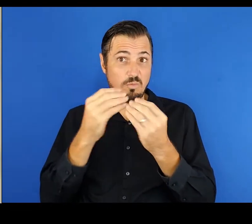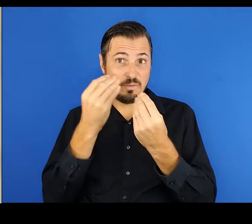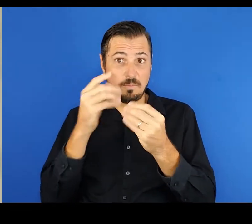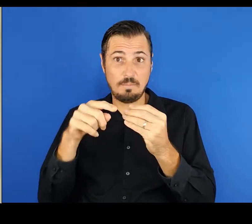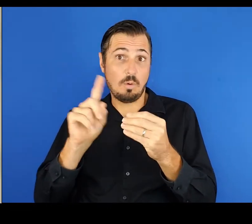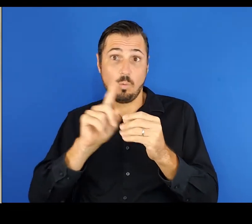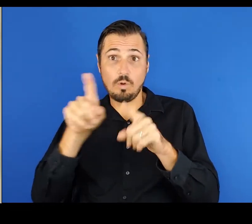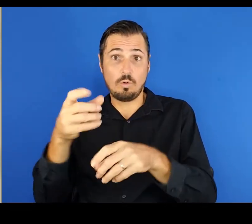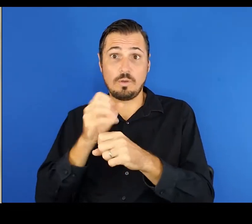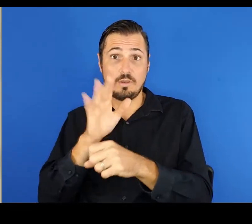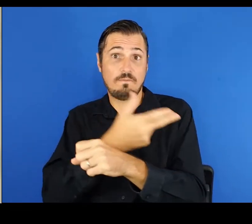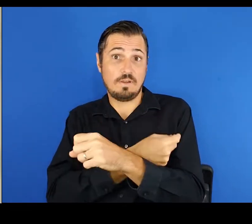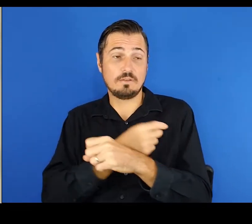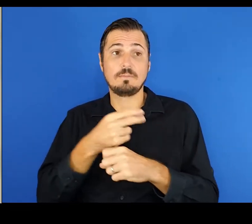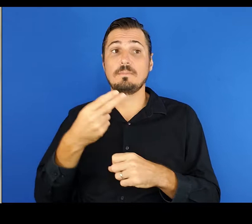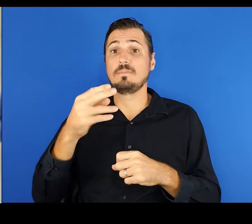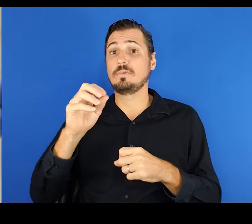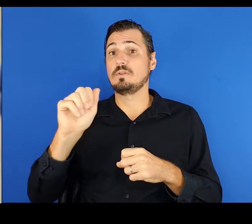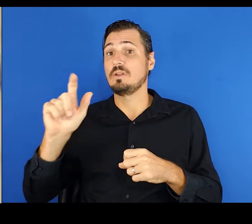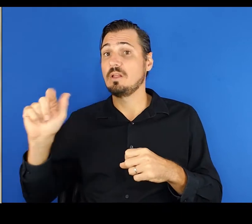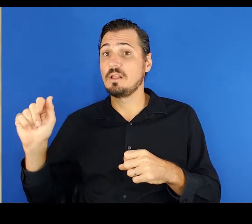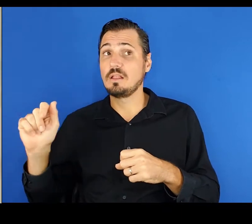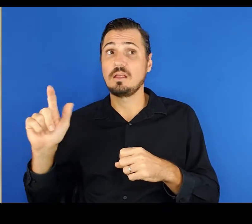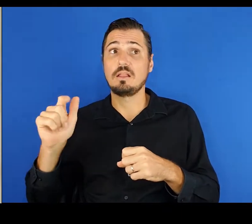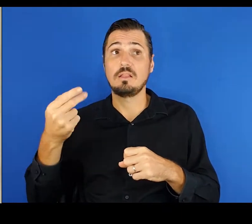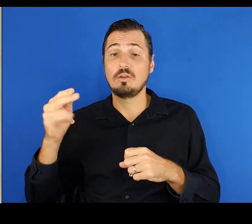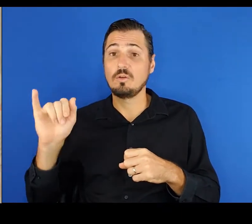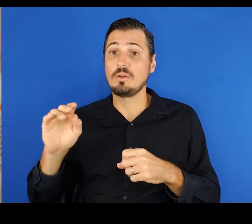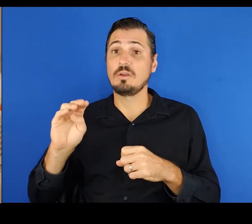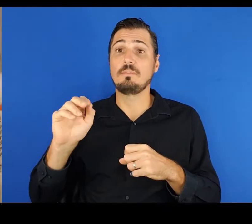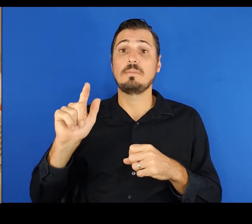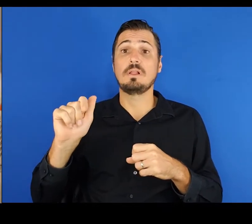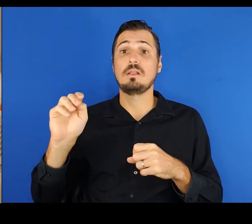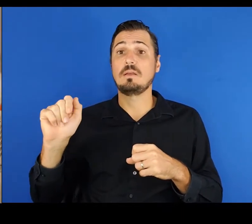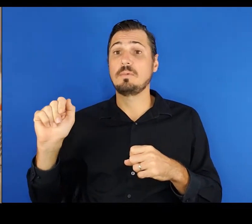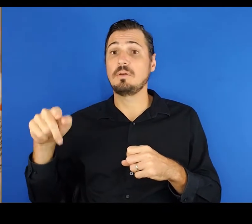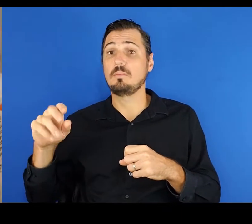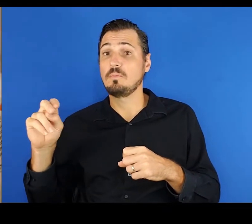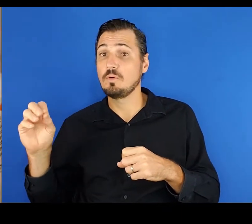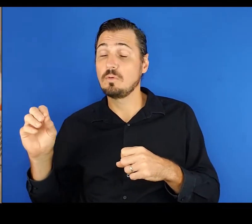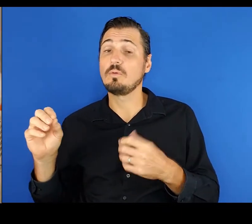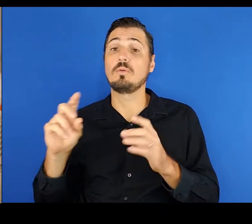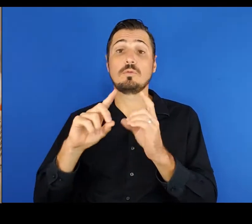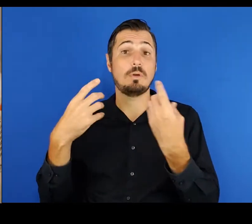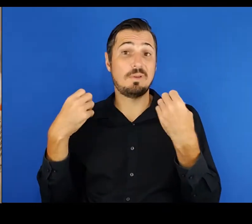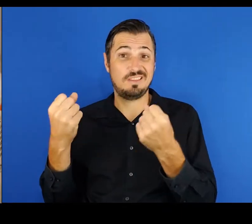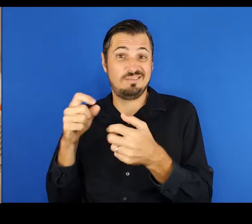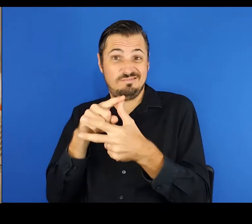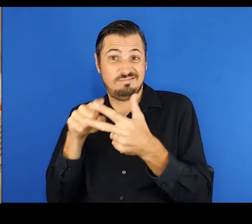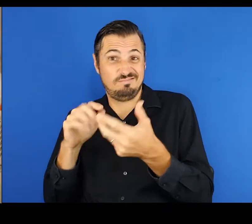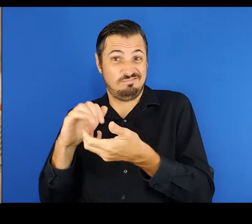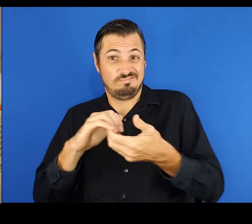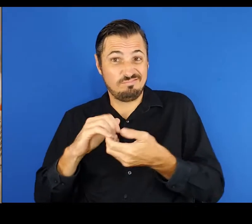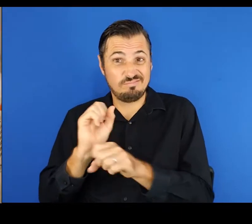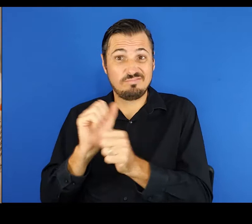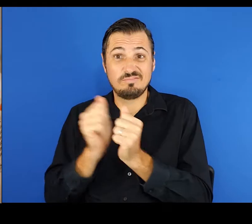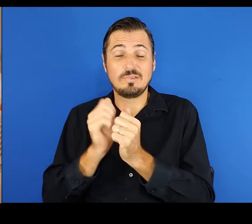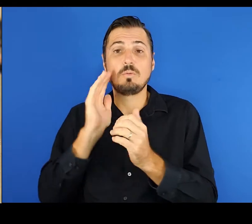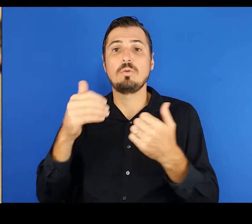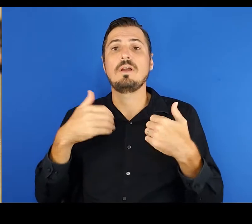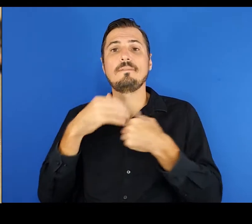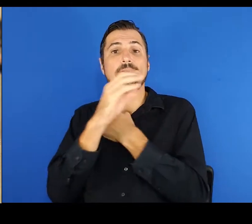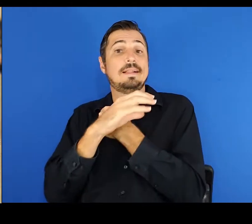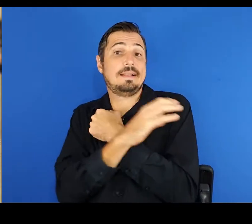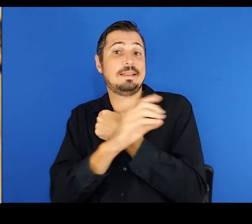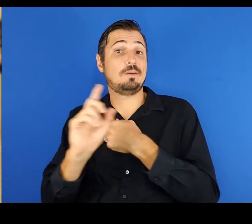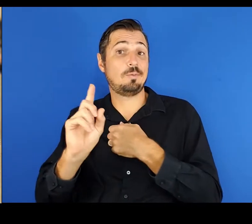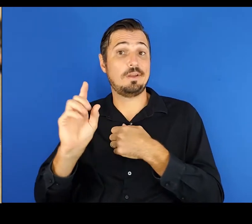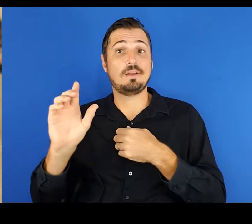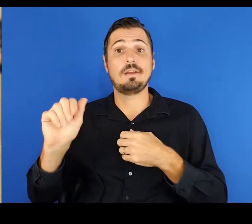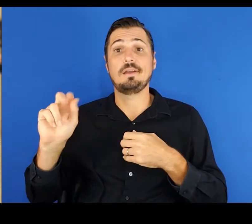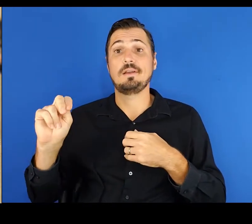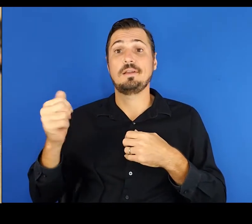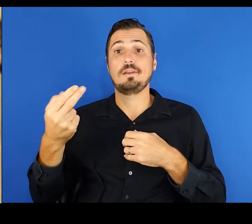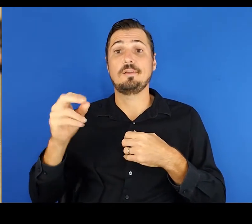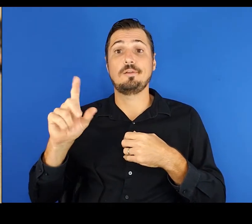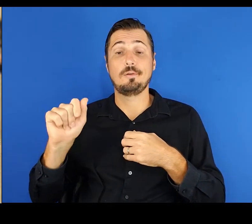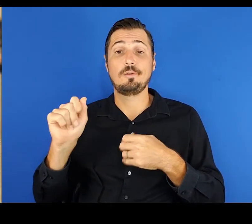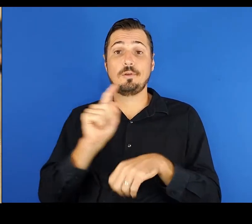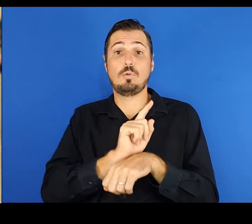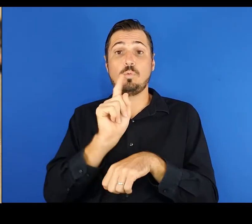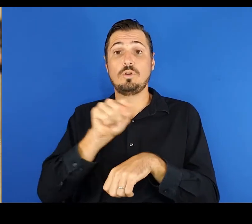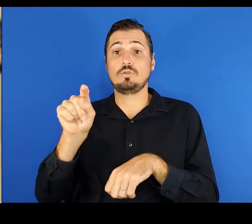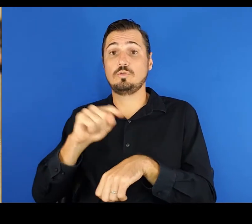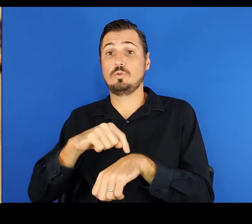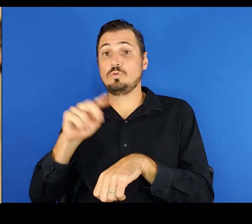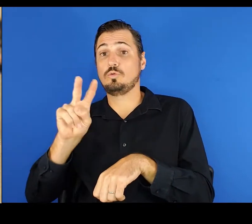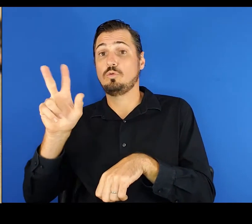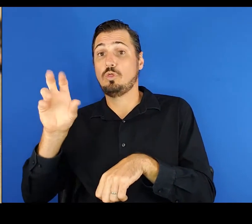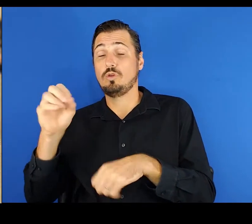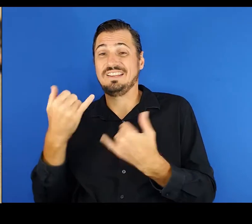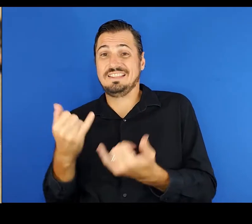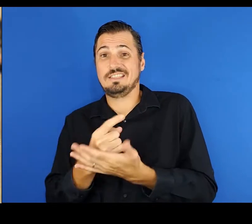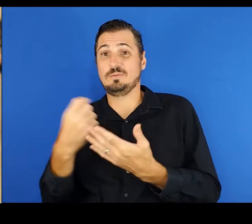Ho’ola Lahui Community Center, Malama Pono and the Department of Health will be offering a pop-up vaccine clinic in Anahola from 1 to 2:30 p.m. this Saturday, May 8 at the Anahola